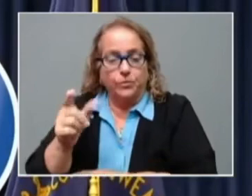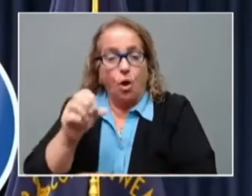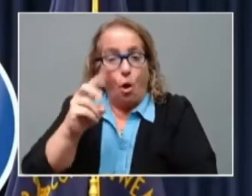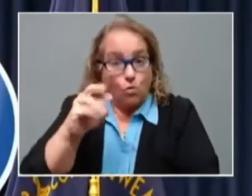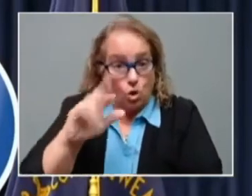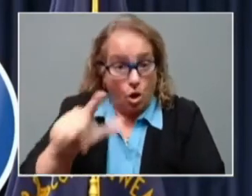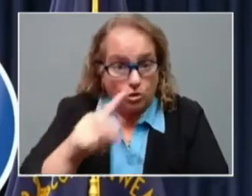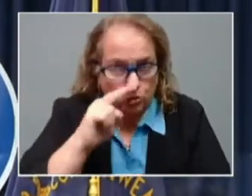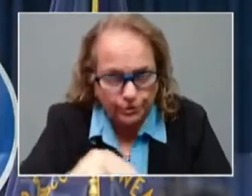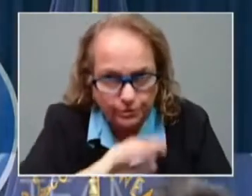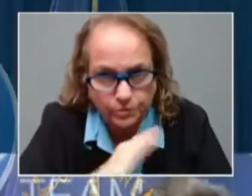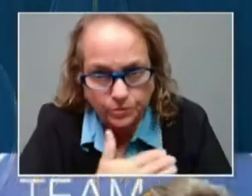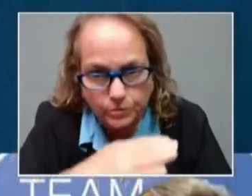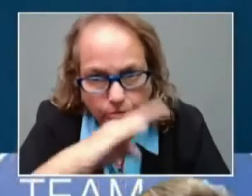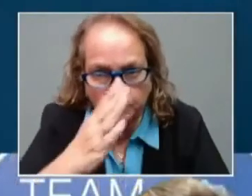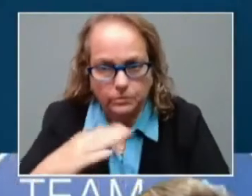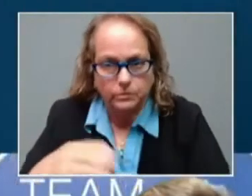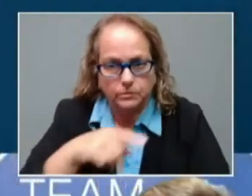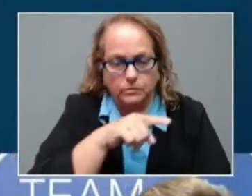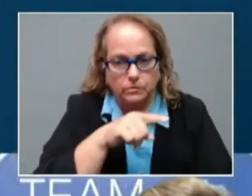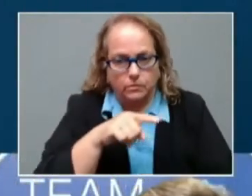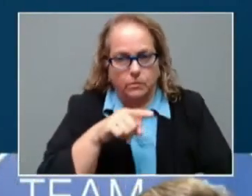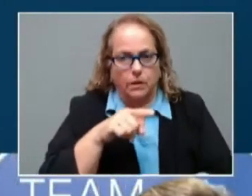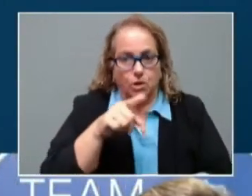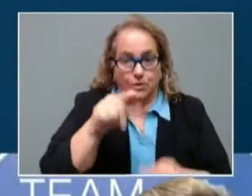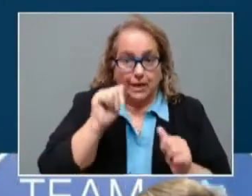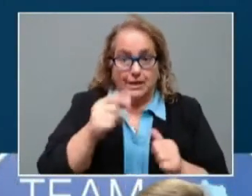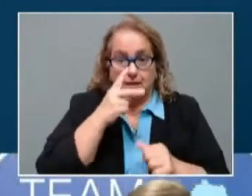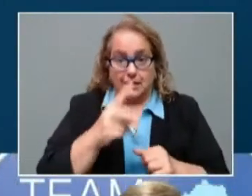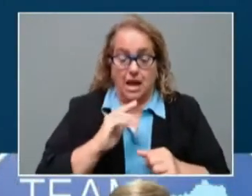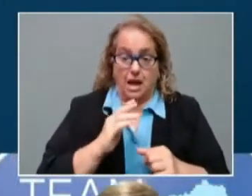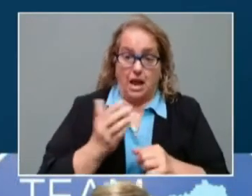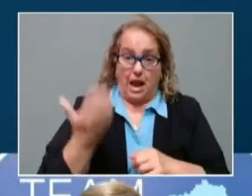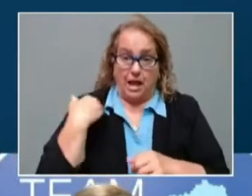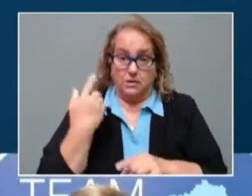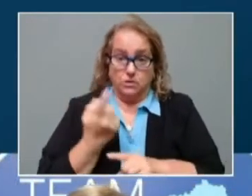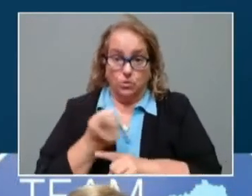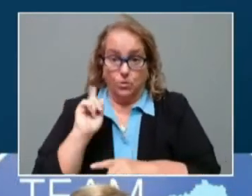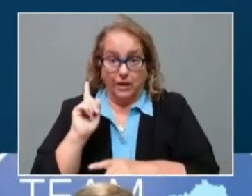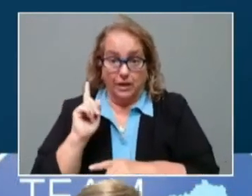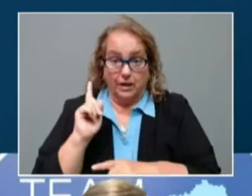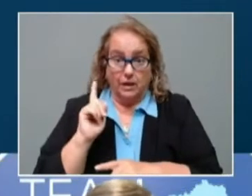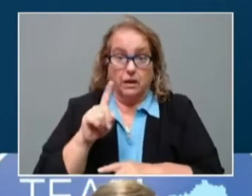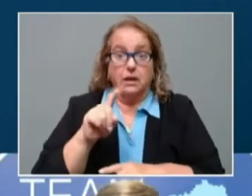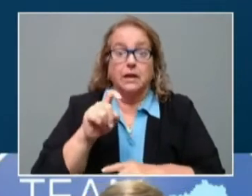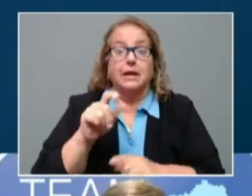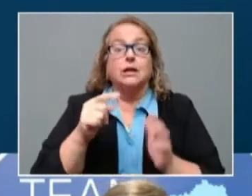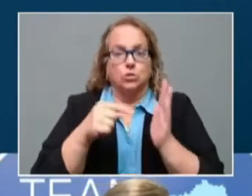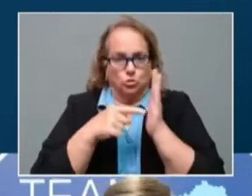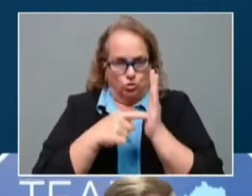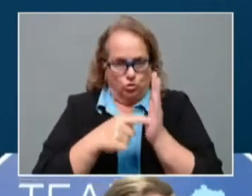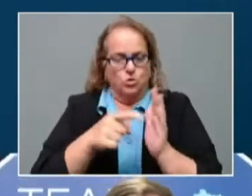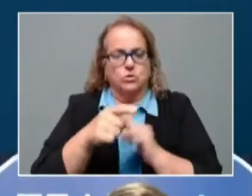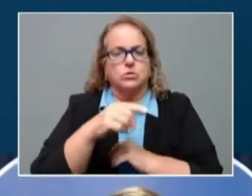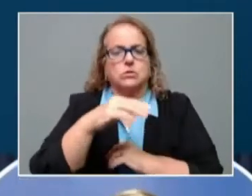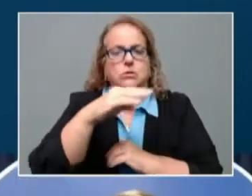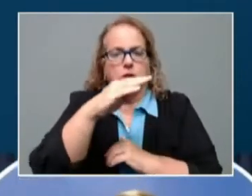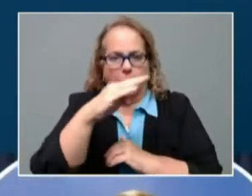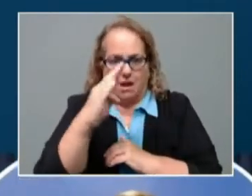as you can see this last week, um, does show a decline from really the three